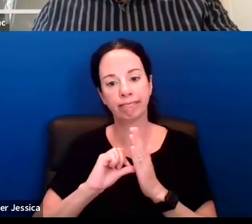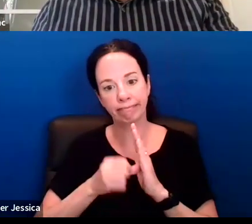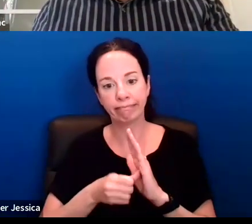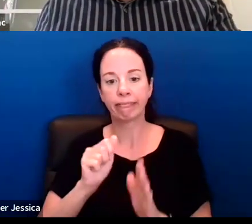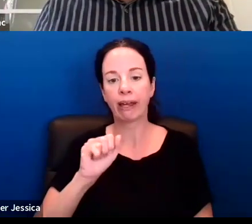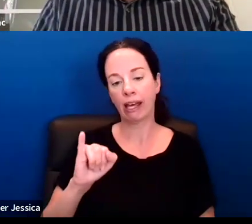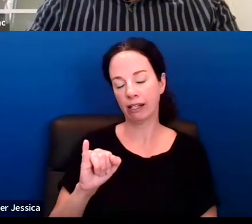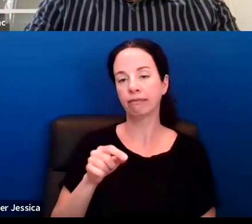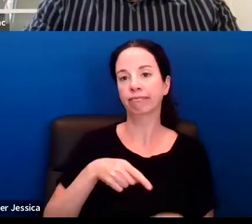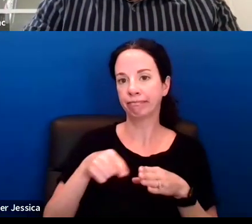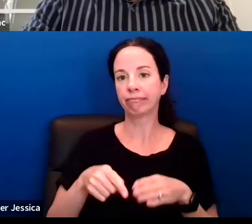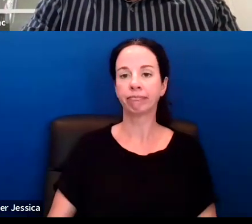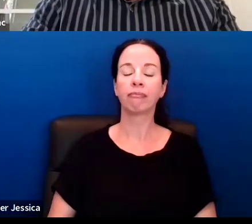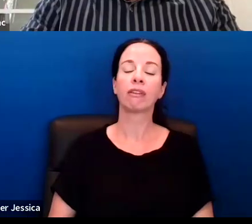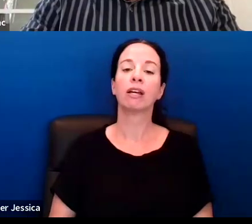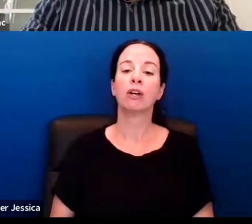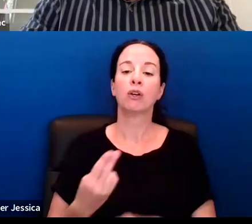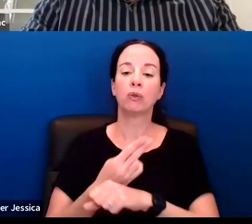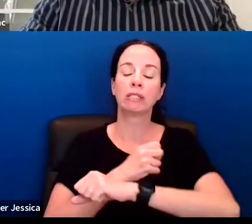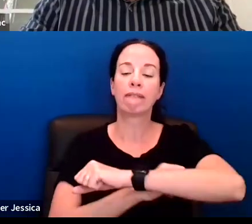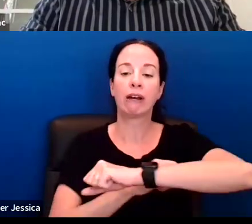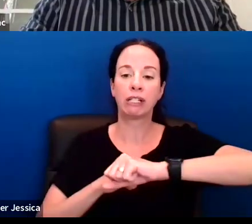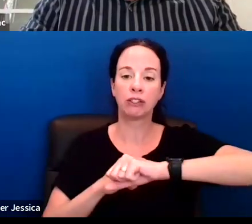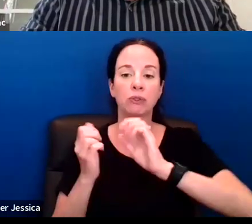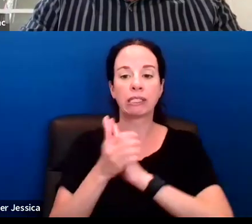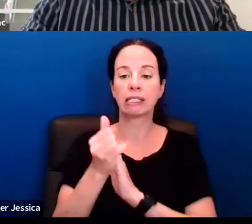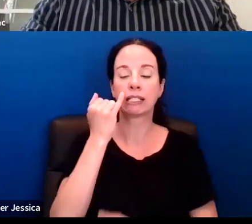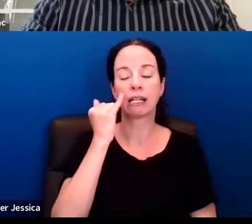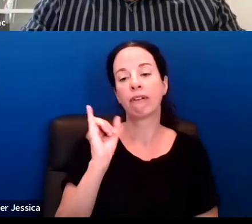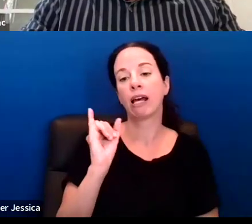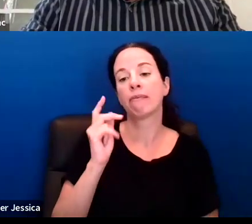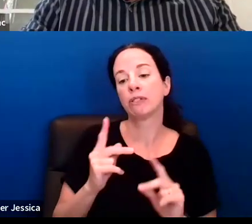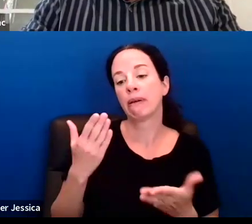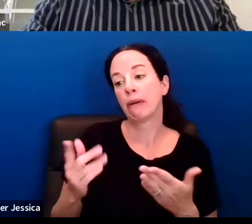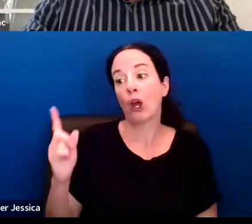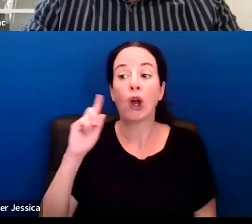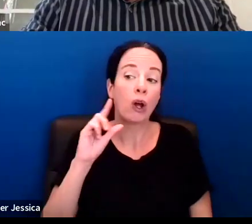and it takes those foundational skills, if someone has maybe heard of it, but they don't know what it